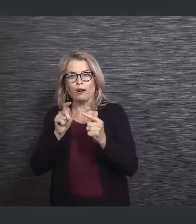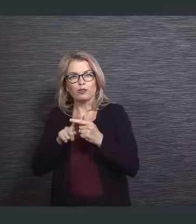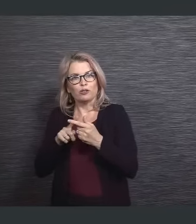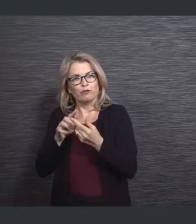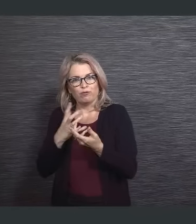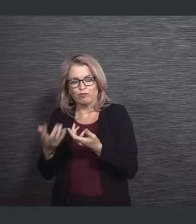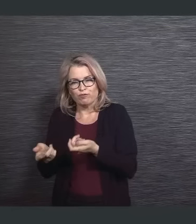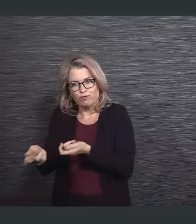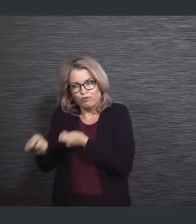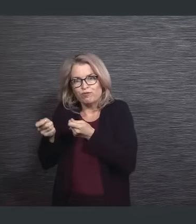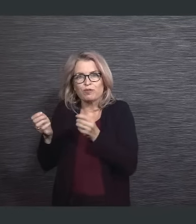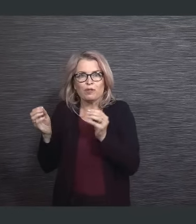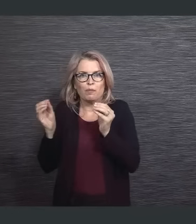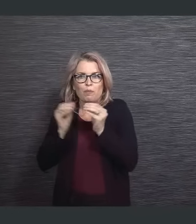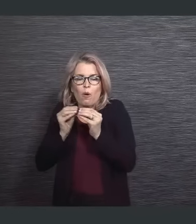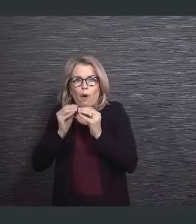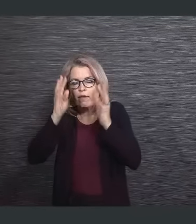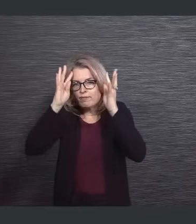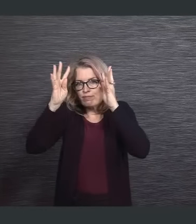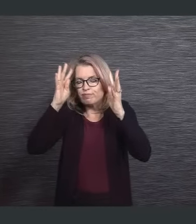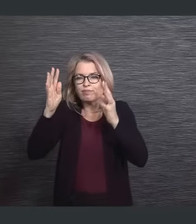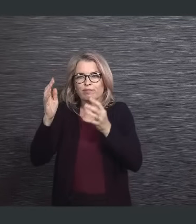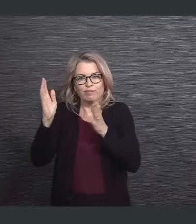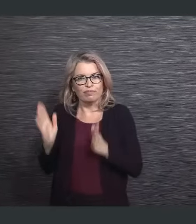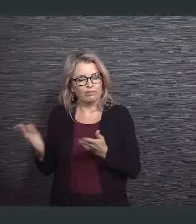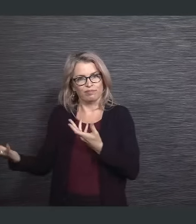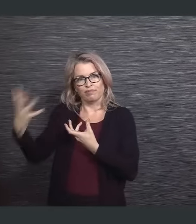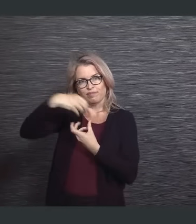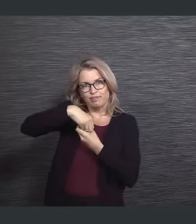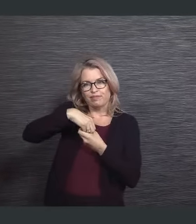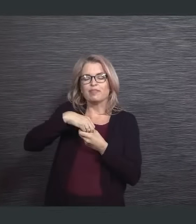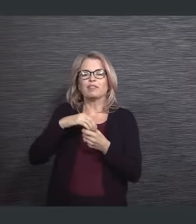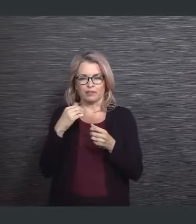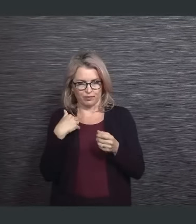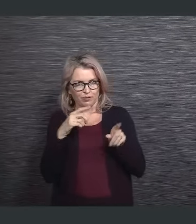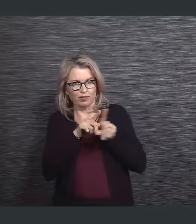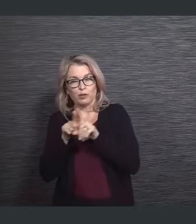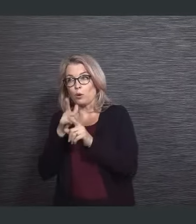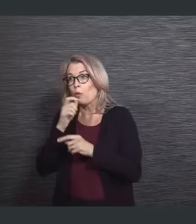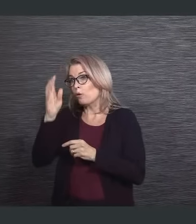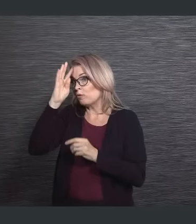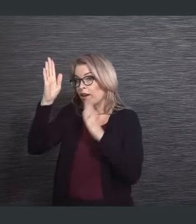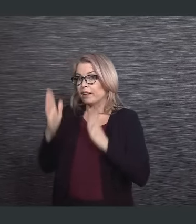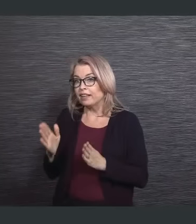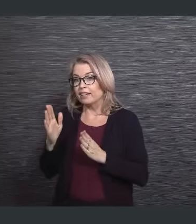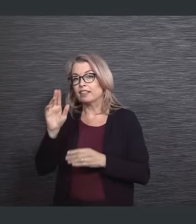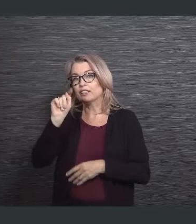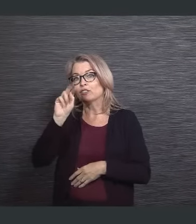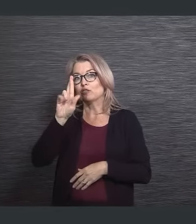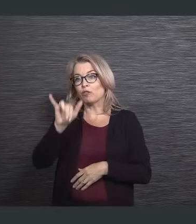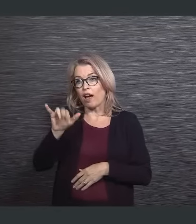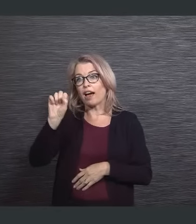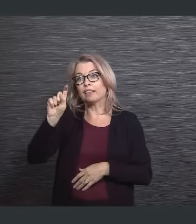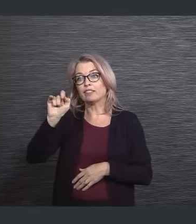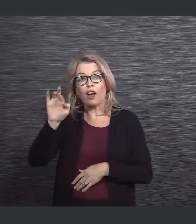of various creators, here is President of Tri-Star, Nicole Brown.